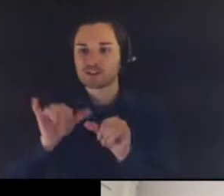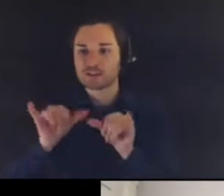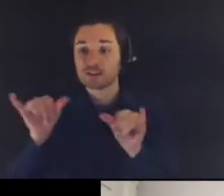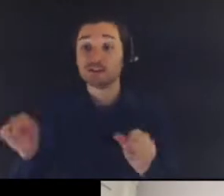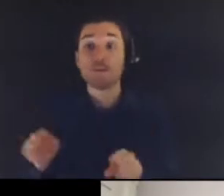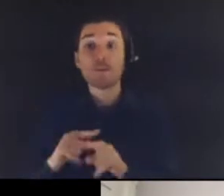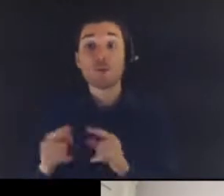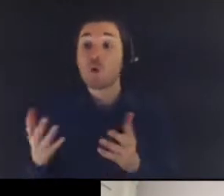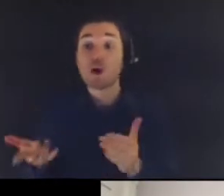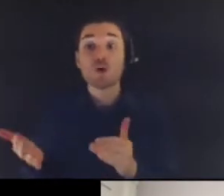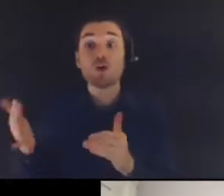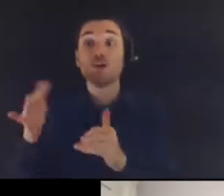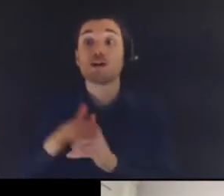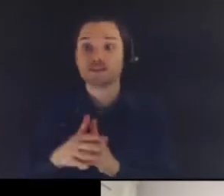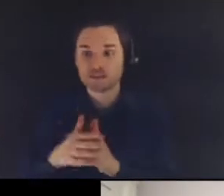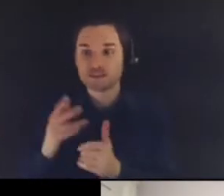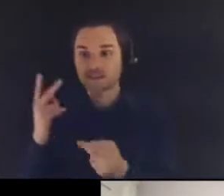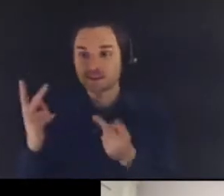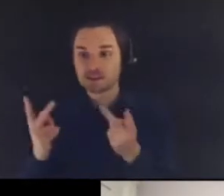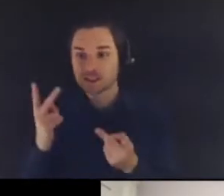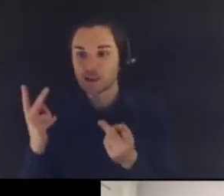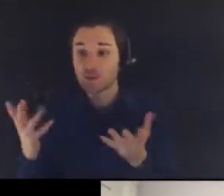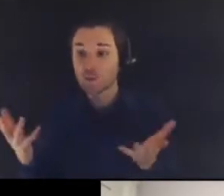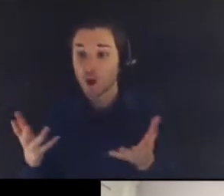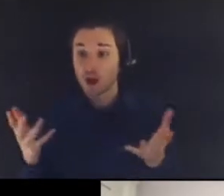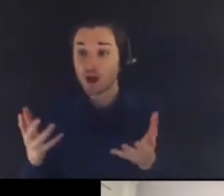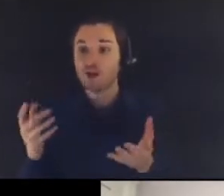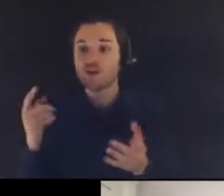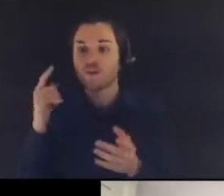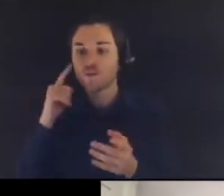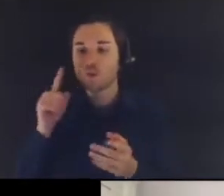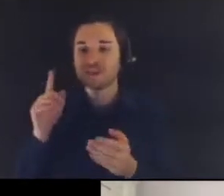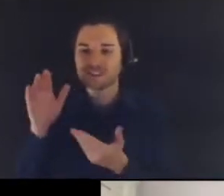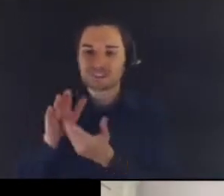I m increasingly seeking that when they target initiatives and the higher initiatives, it